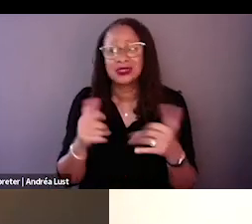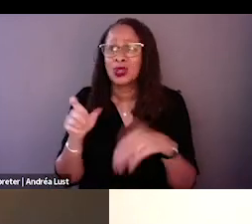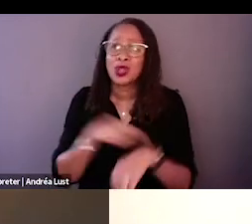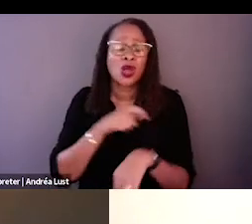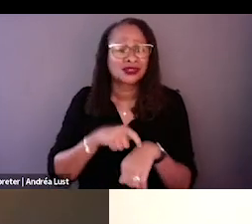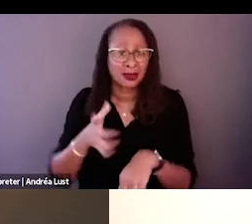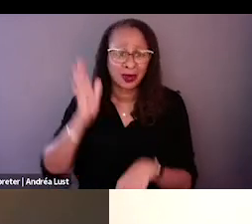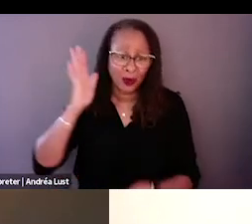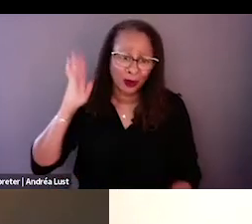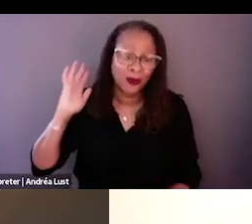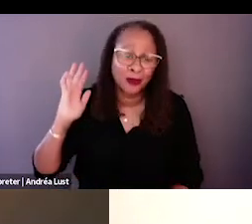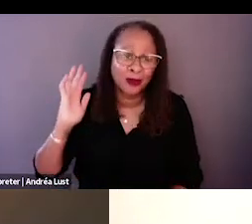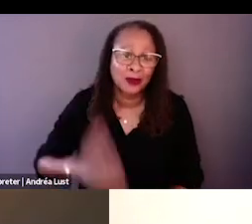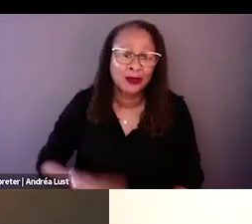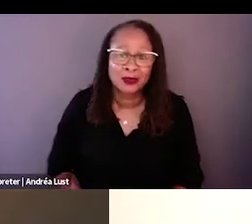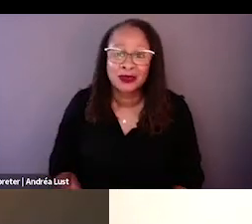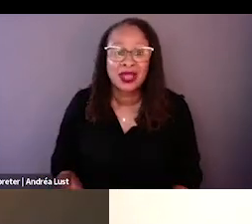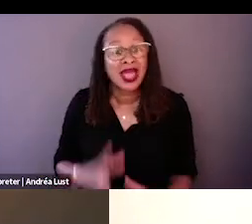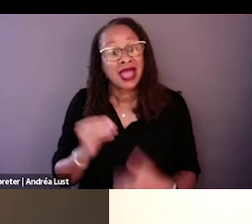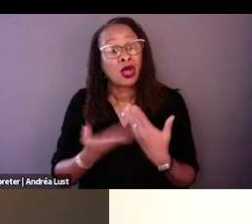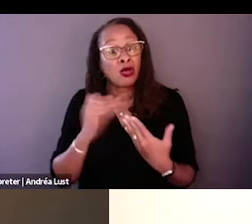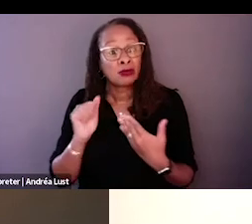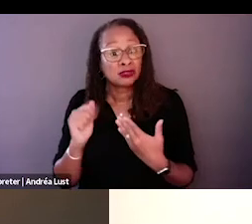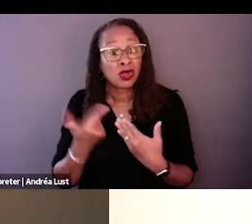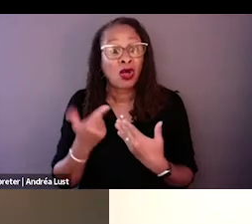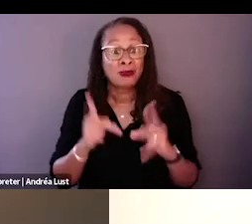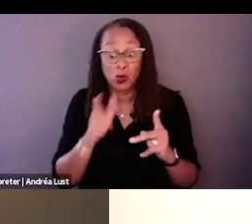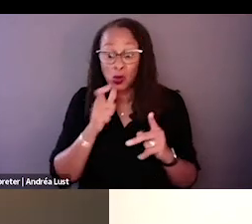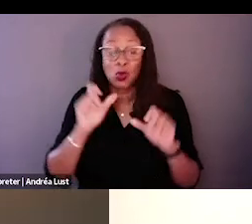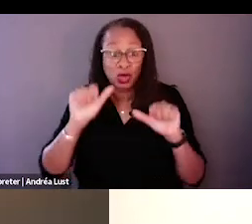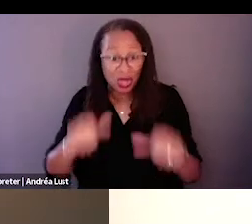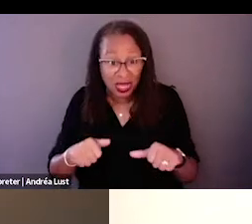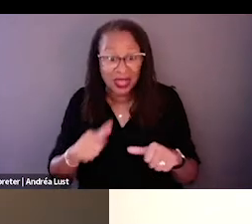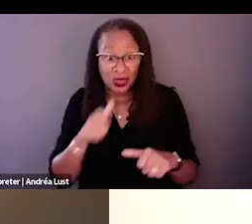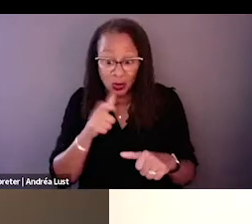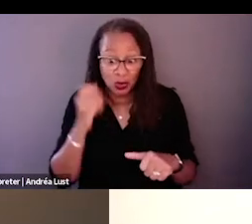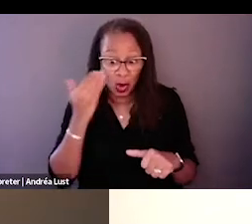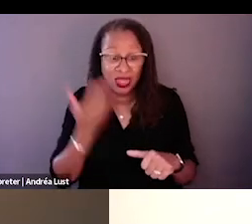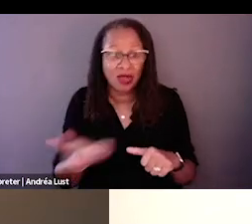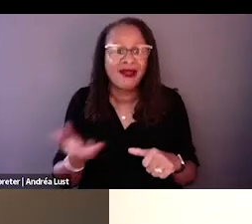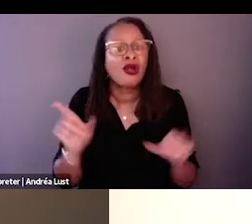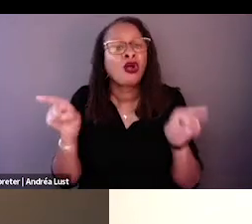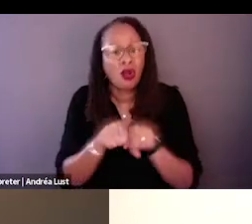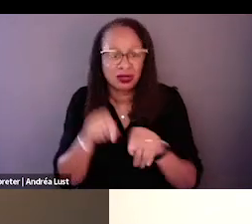it's earlier, where Maurice Chandler is asked if he can identify any of the others?